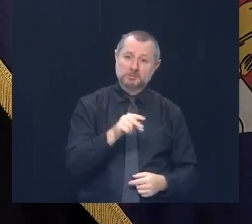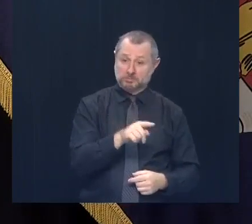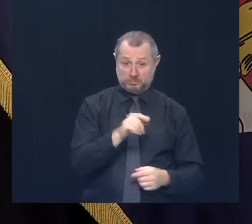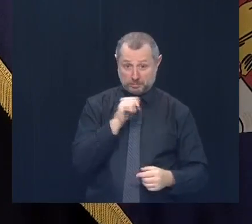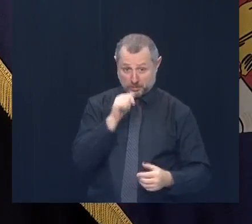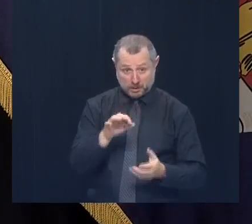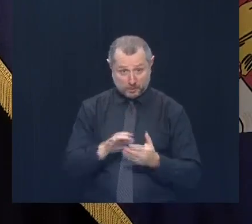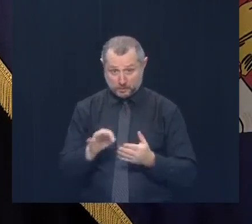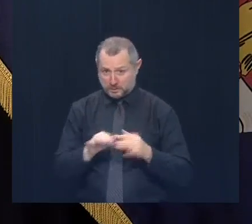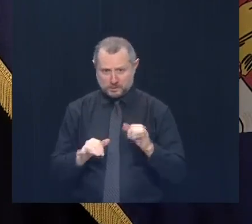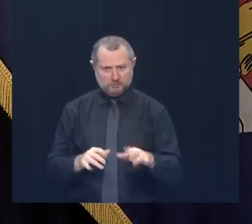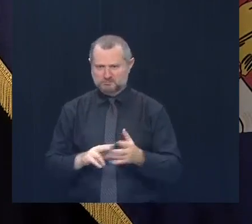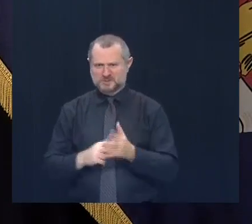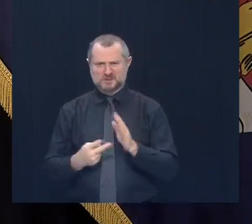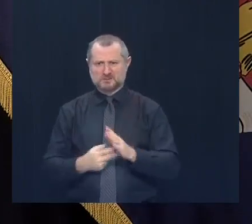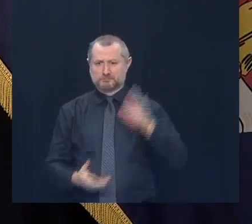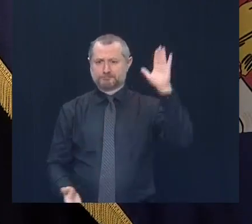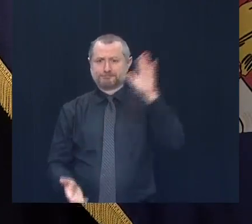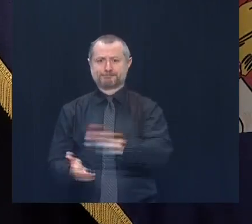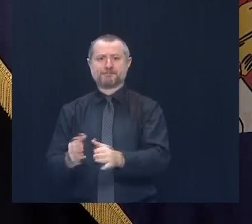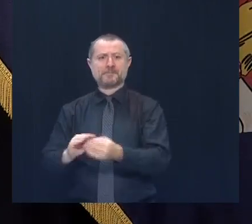WORKERS AND HUNDREDS OF AGR(Tf O